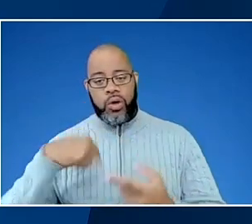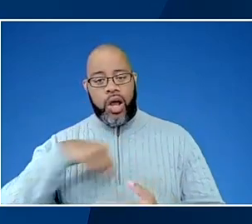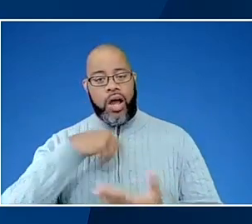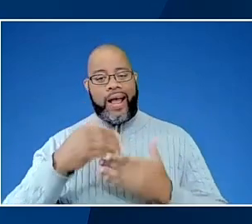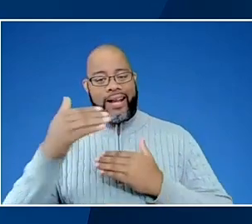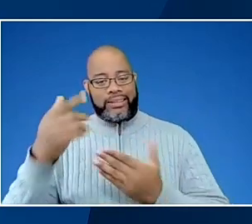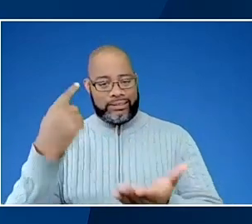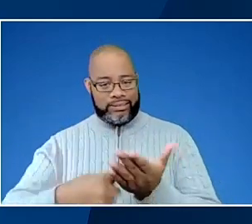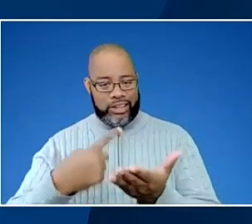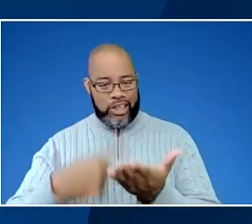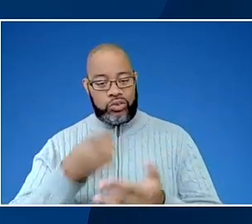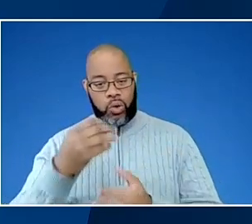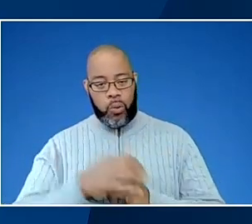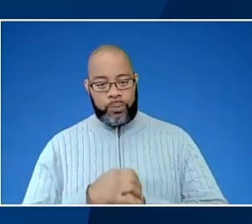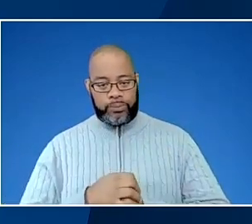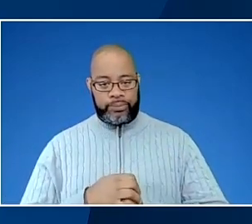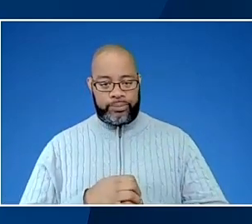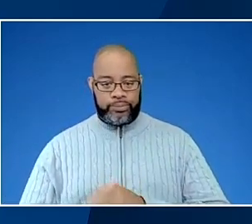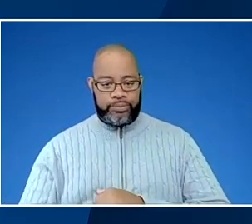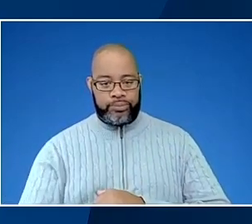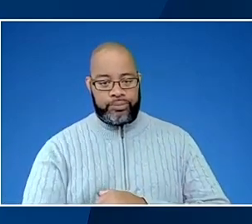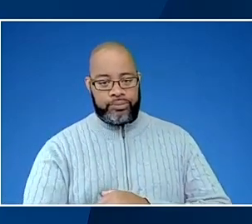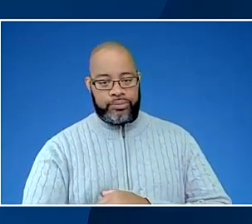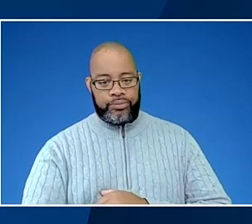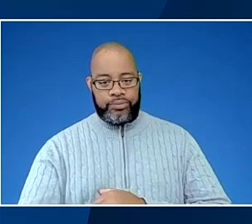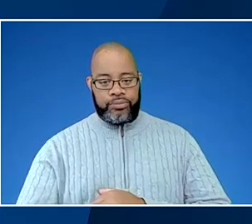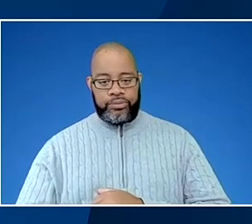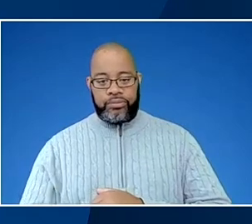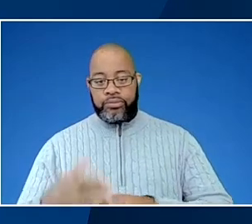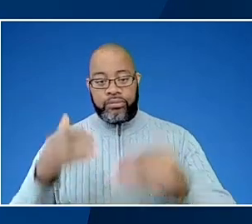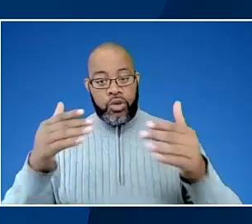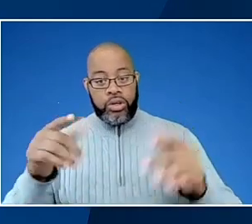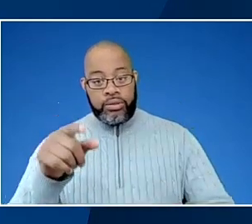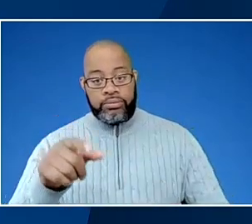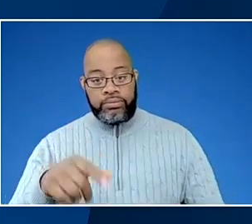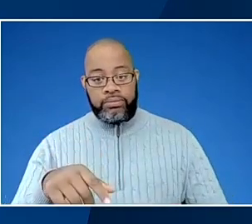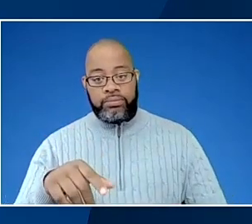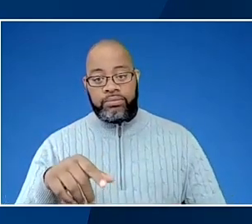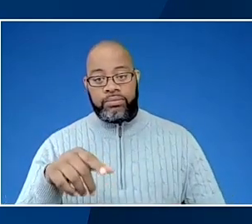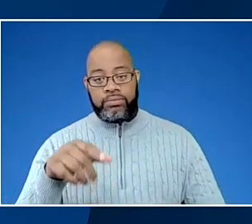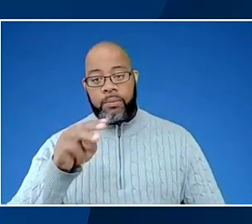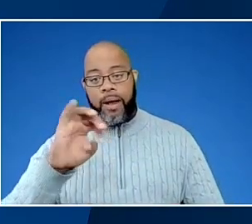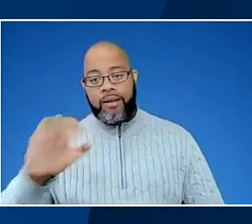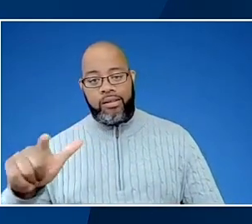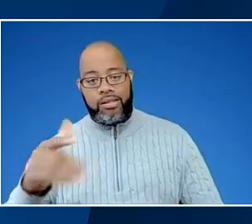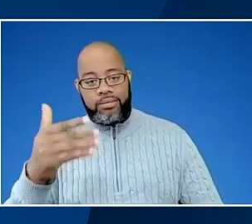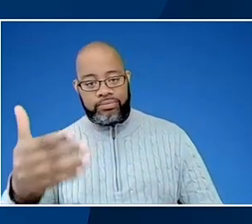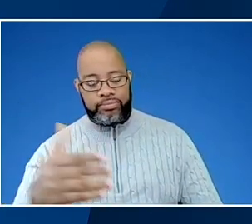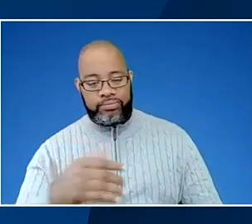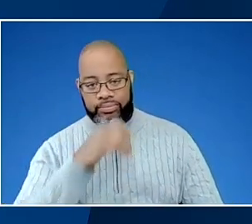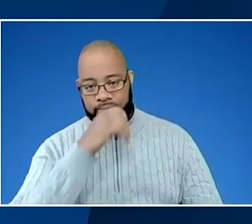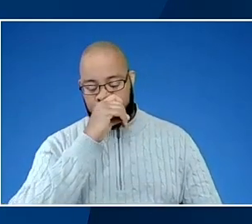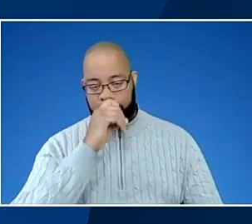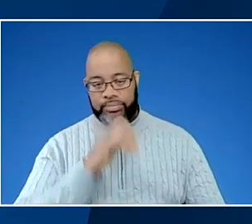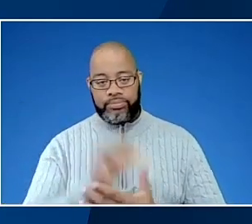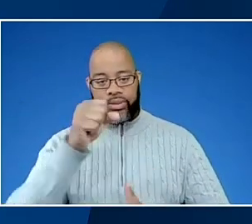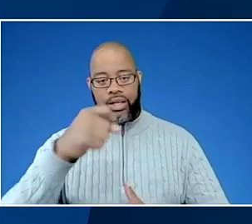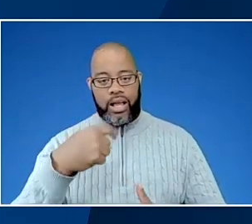So I- oh, go ahead- If you don't mind. Michael. Oh, sorry. Yeah. I just wanted to quickly add that